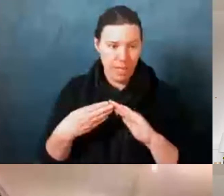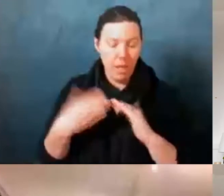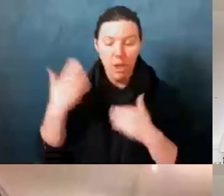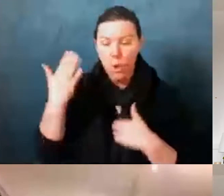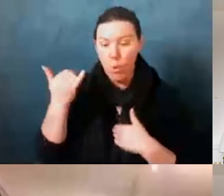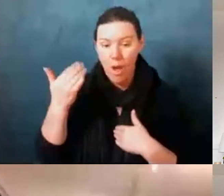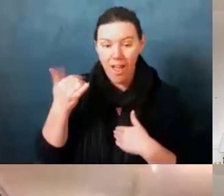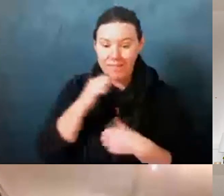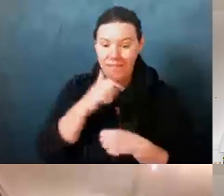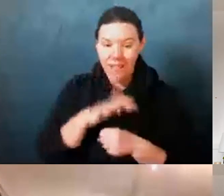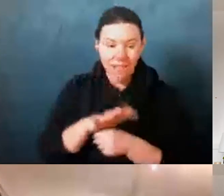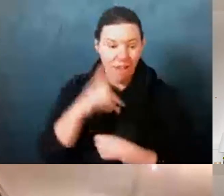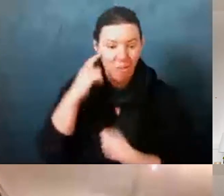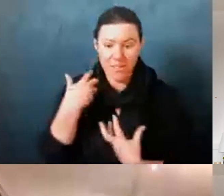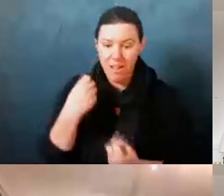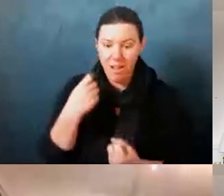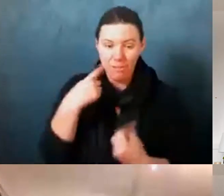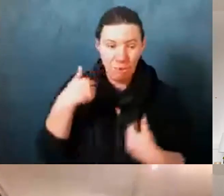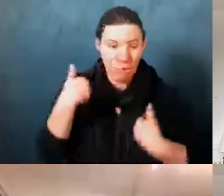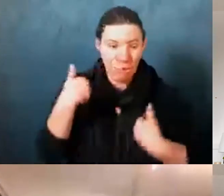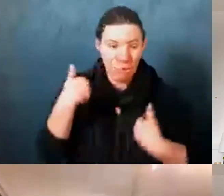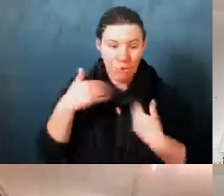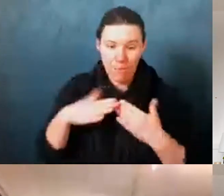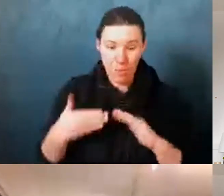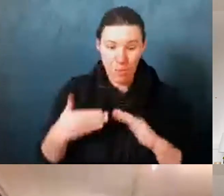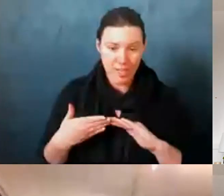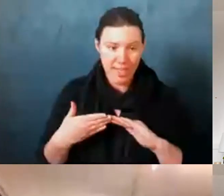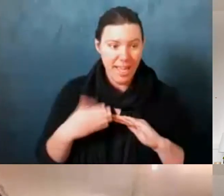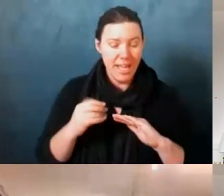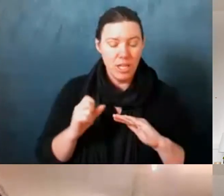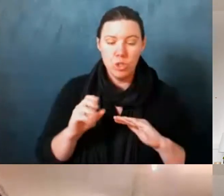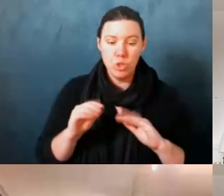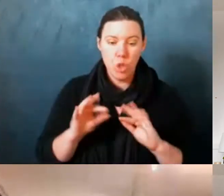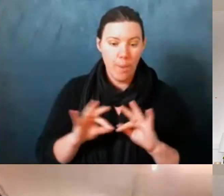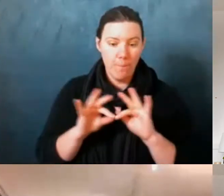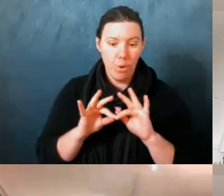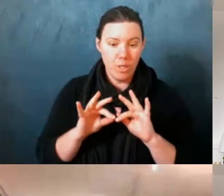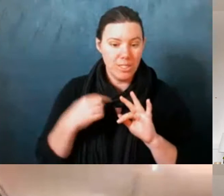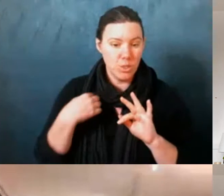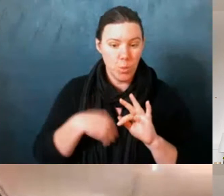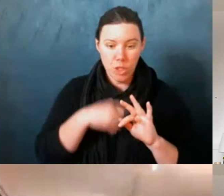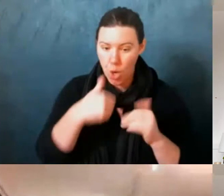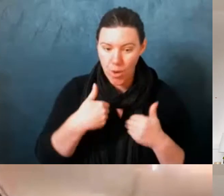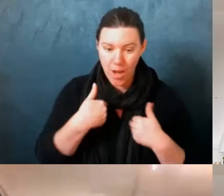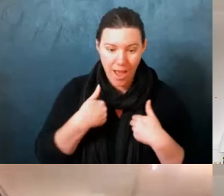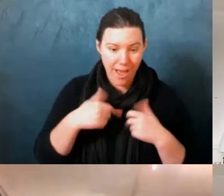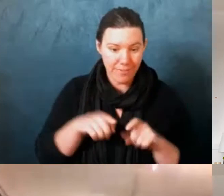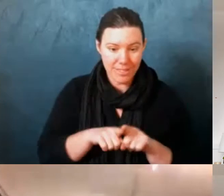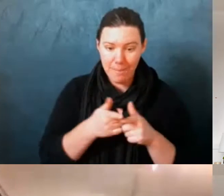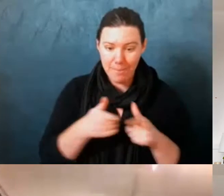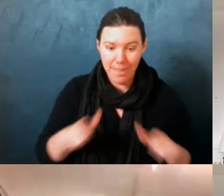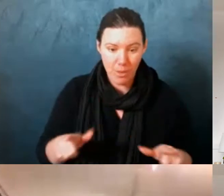and this is so important now, also, we don't have the same language, because when you refer a client,